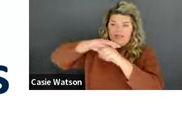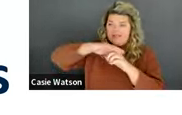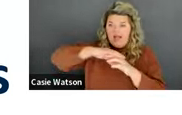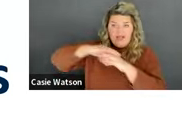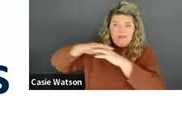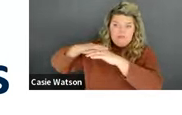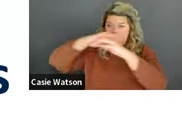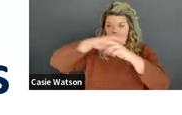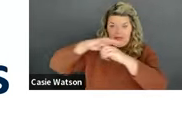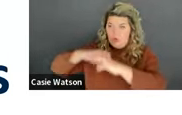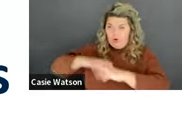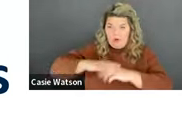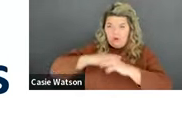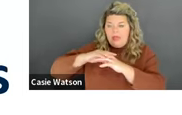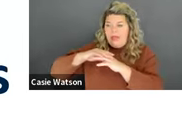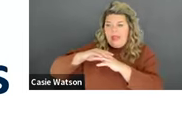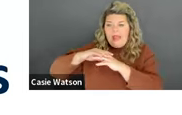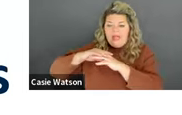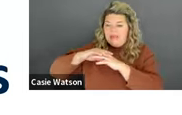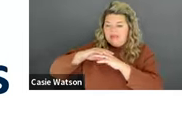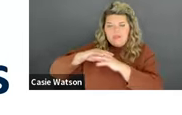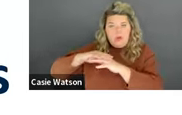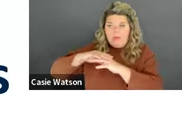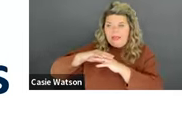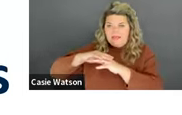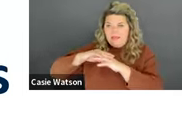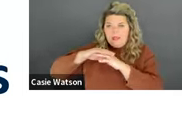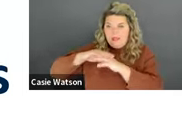and we sign like normal. And it's so amazing.